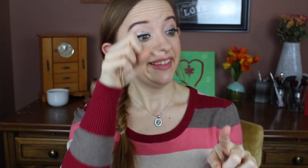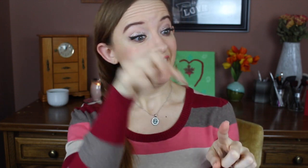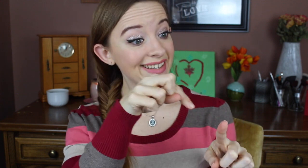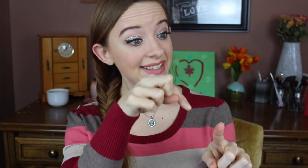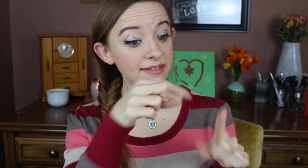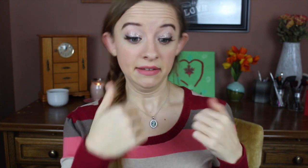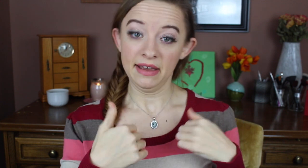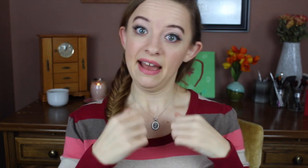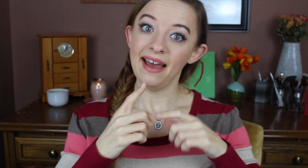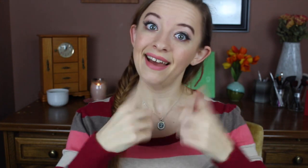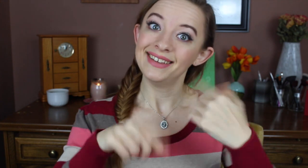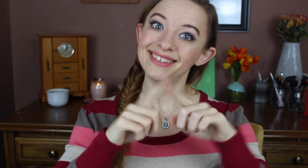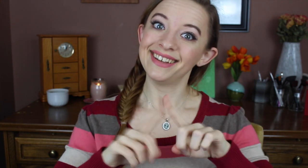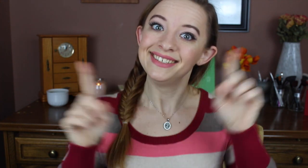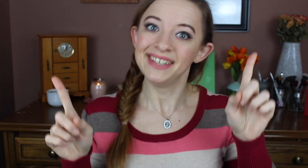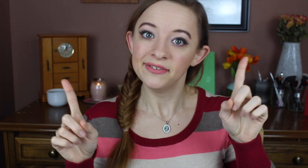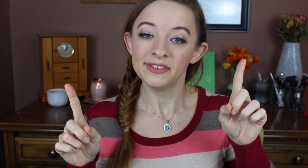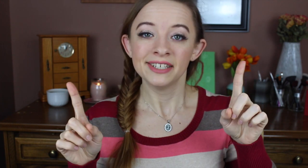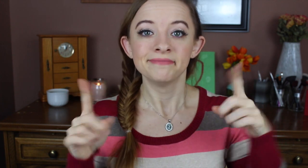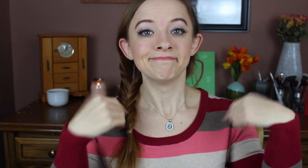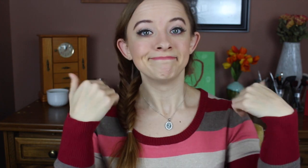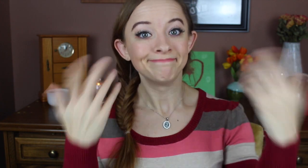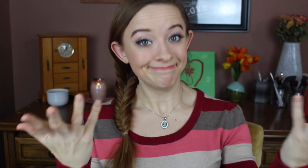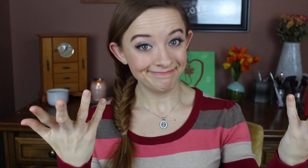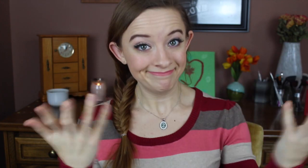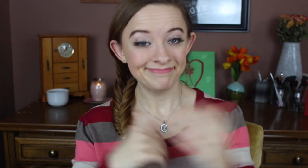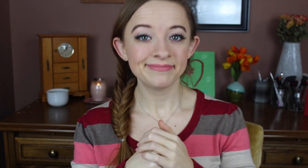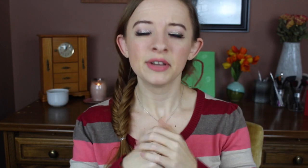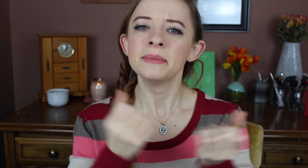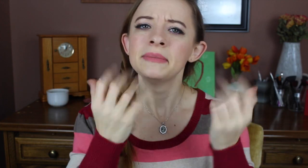"you sign this and I sign something different."